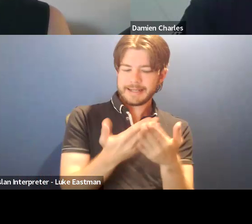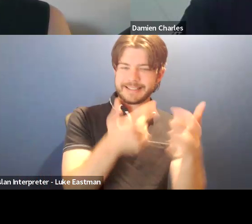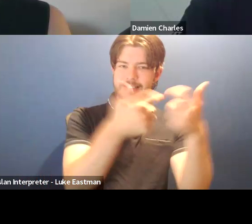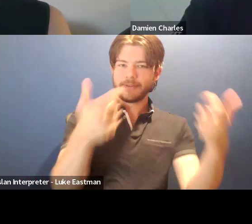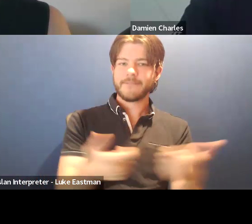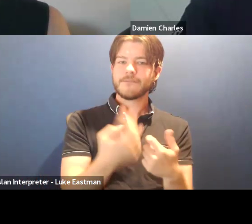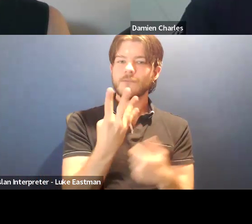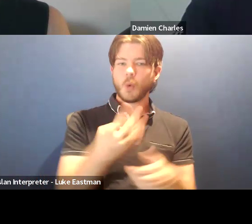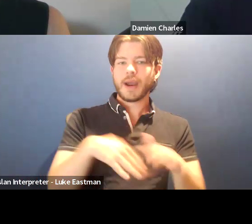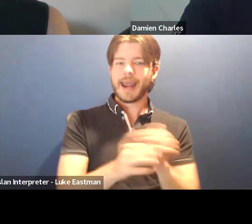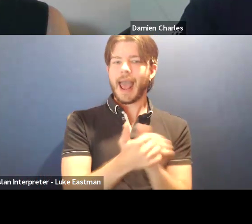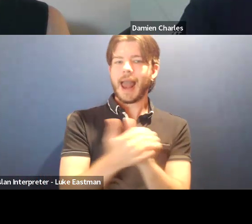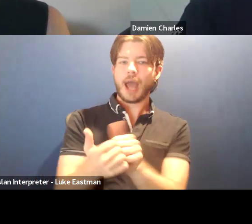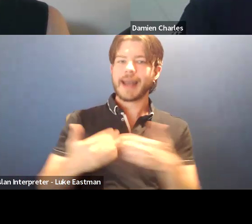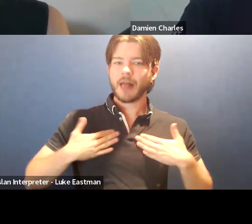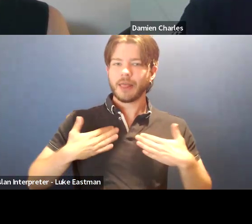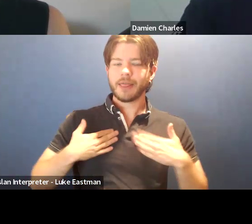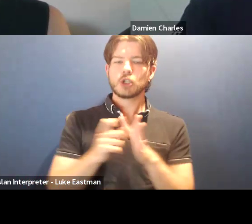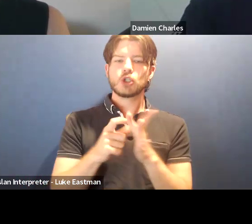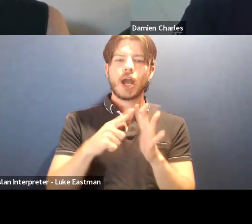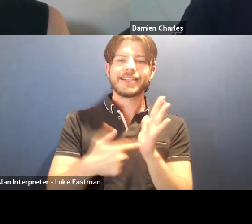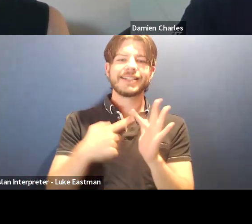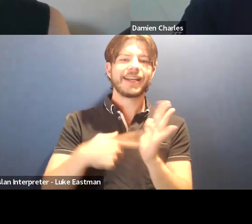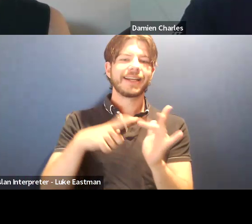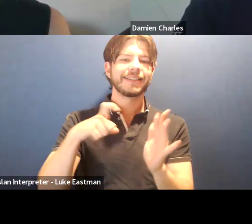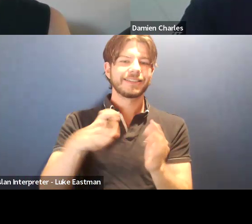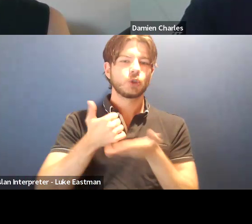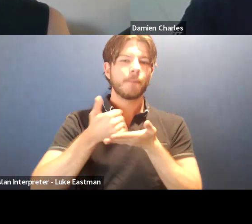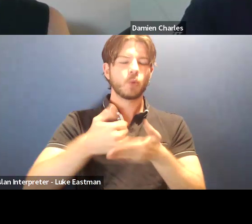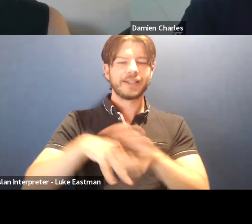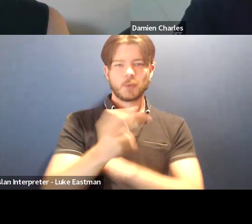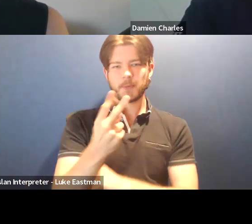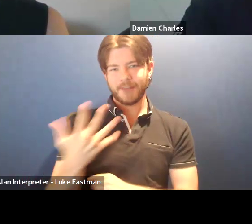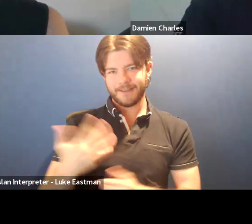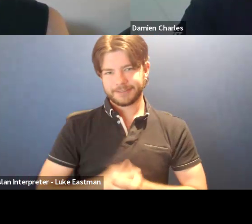Nutrition and Dietetic Support in